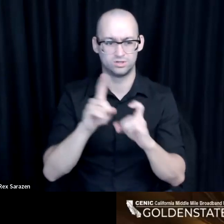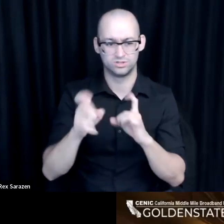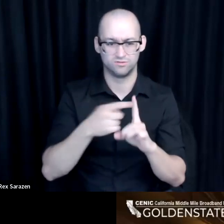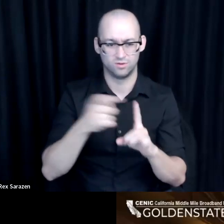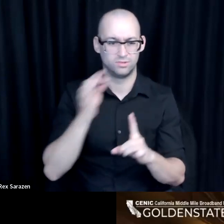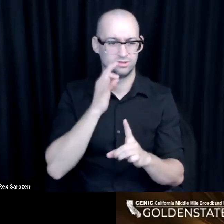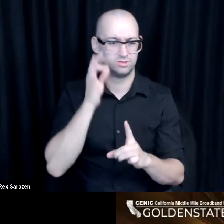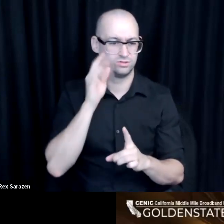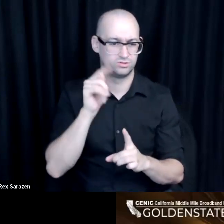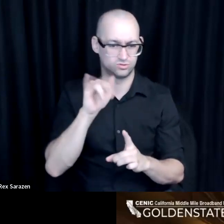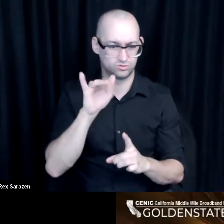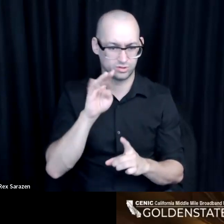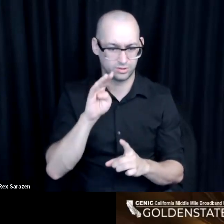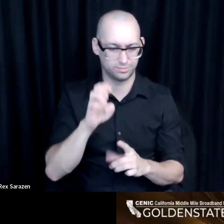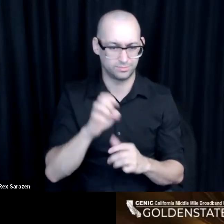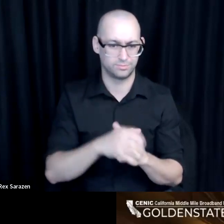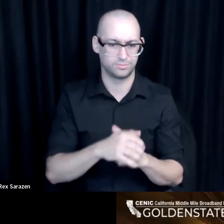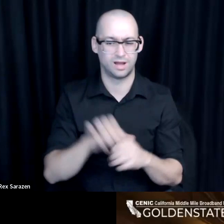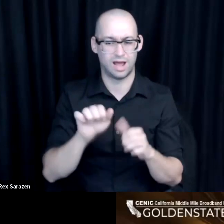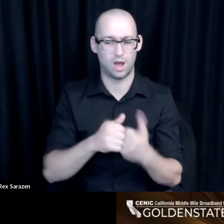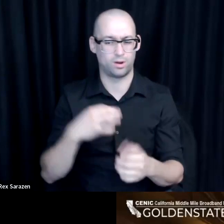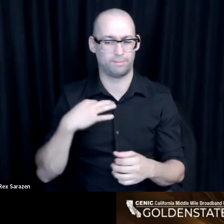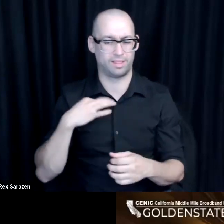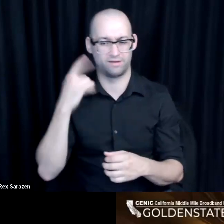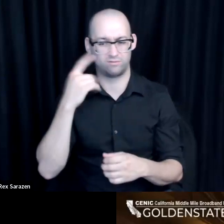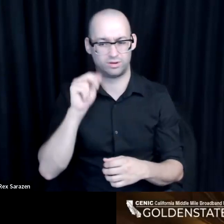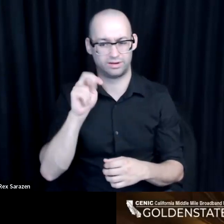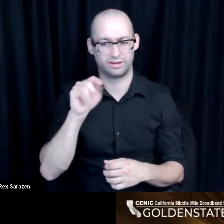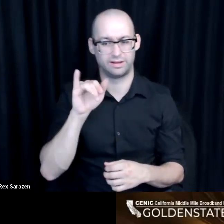and how to apply for some of the NTIA funding, or how to manage their NTIA funding application